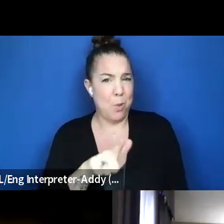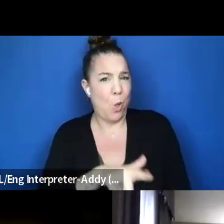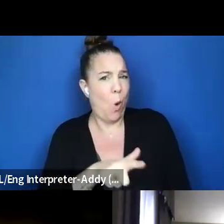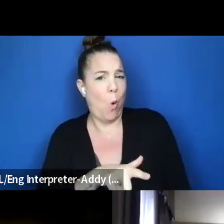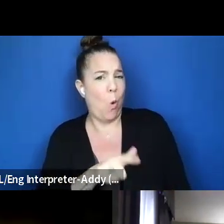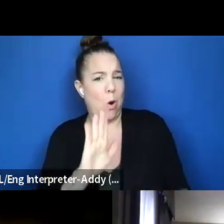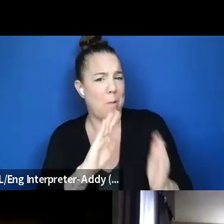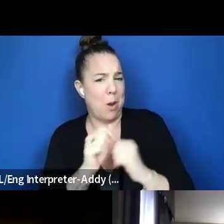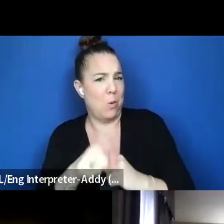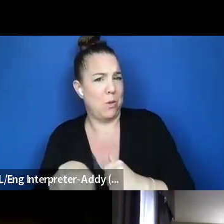Don Posh: what could I do